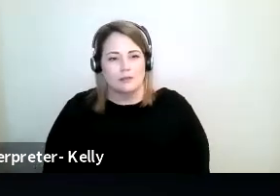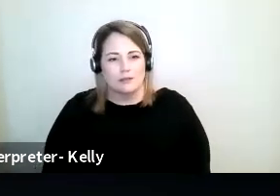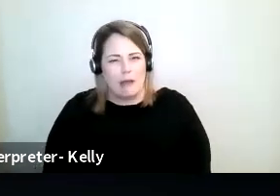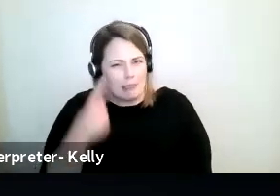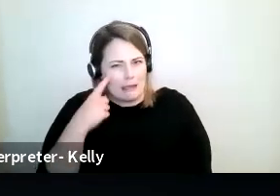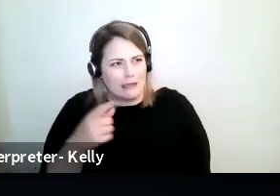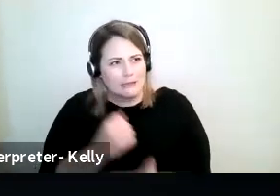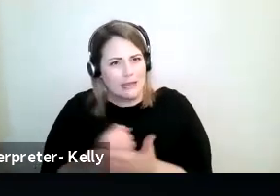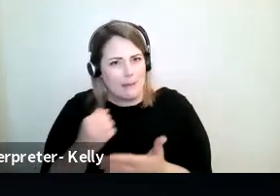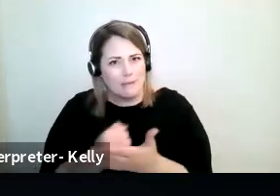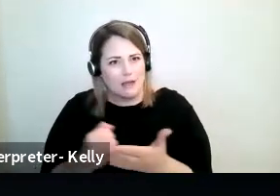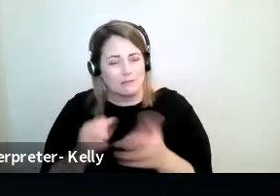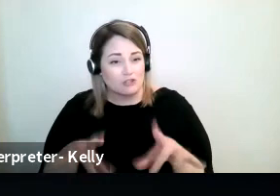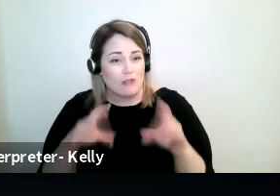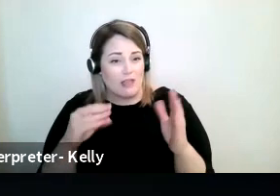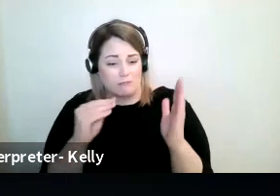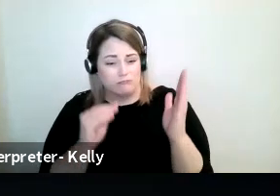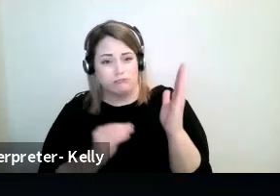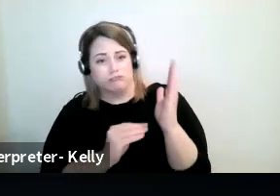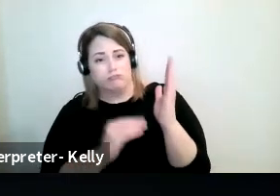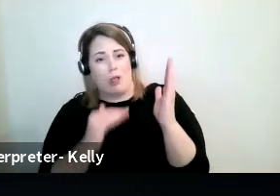Yeah. ANTHONY: - - - we live in an incredibly